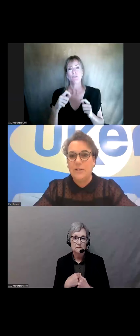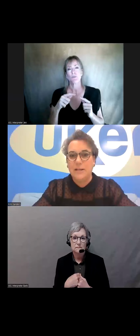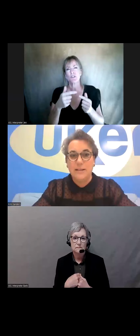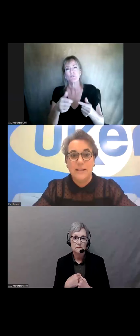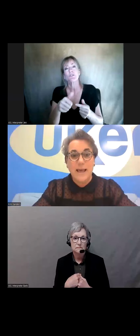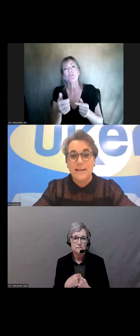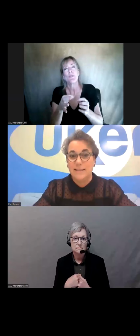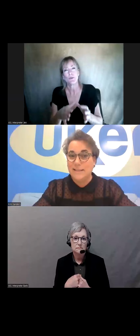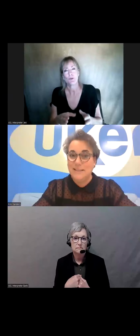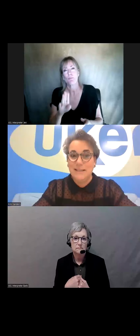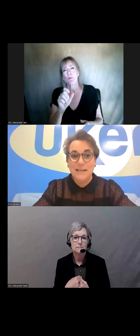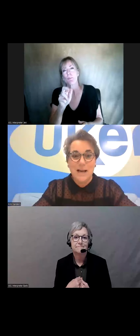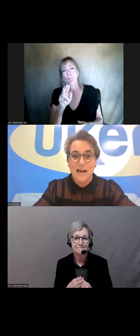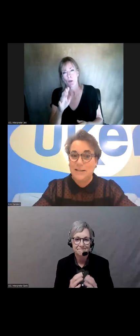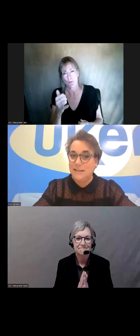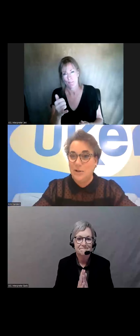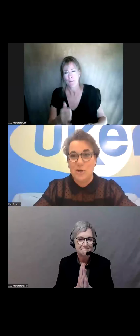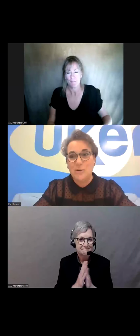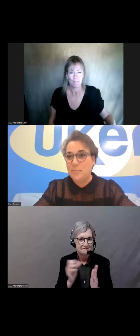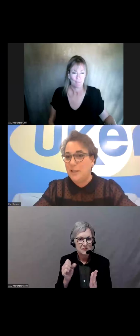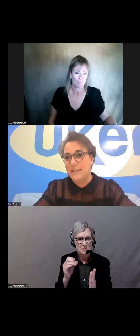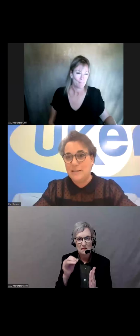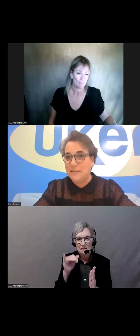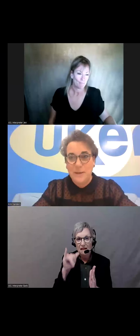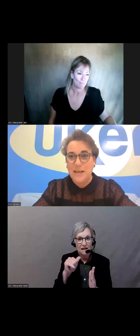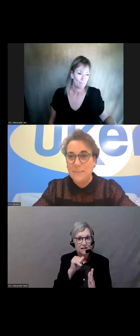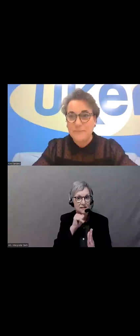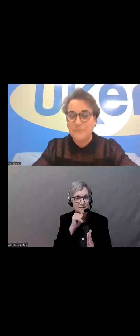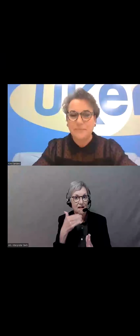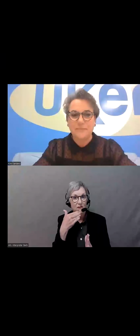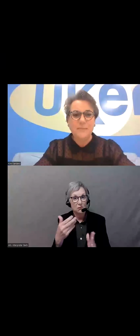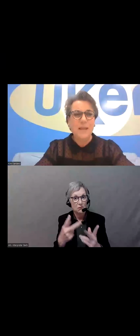ORGANIZATION, THAT IS NOT A GOOD PLACE TO BE.